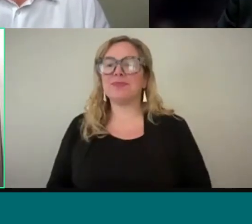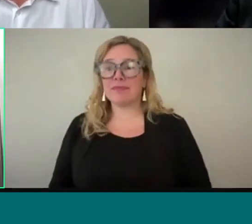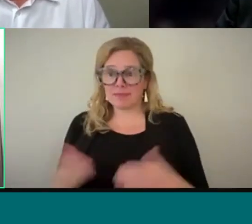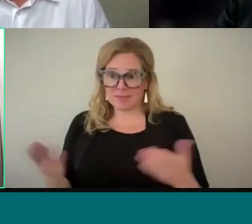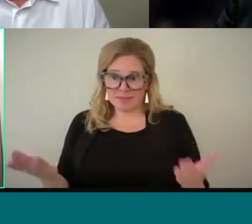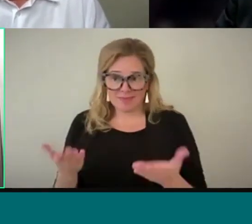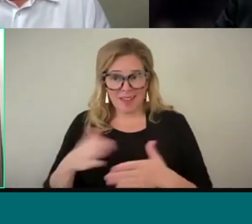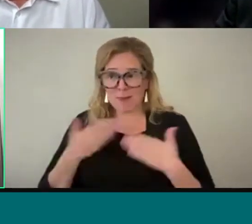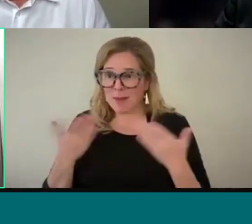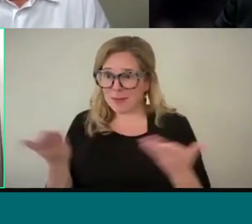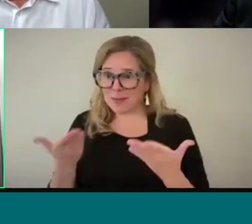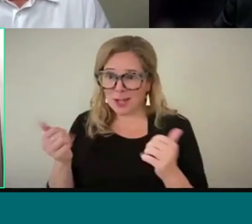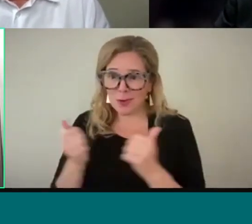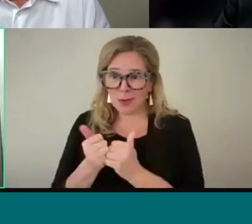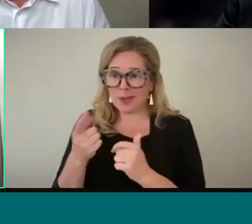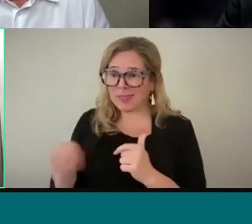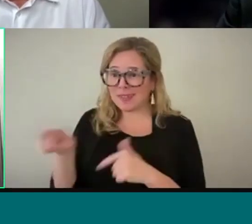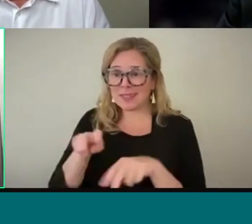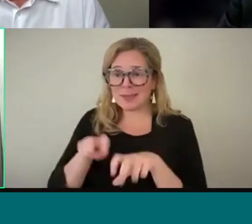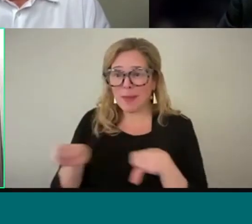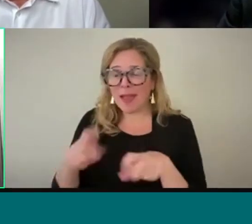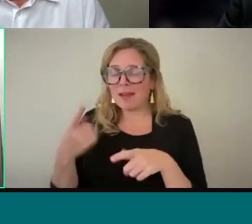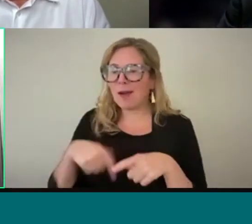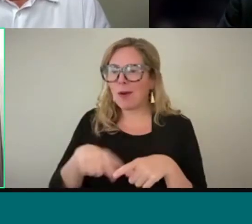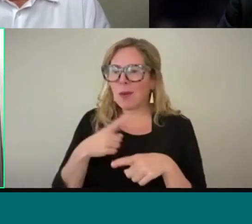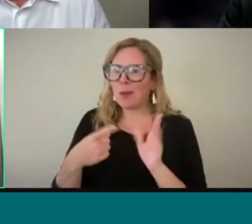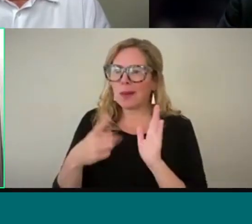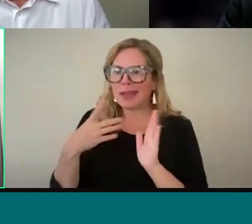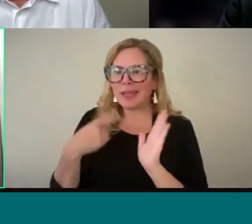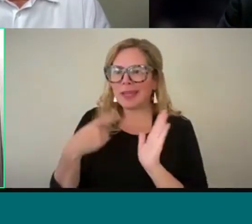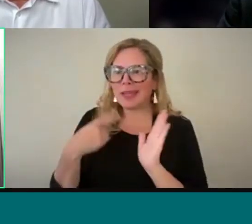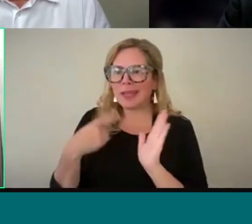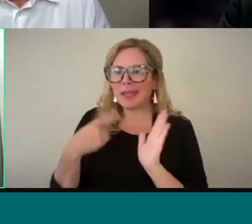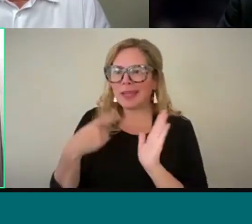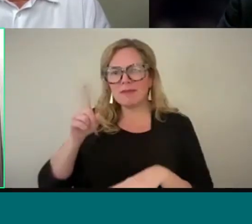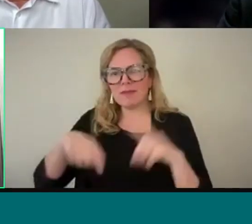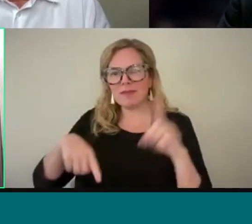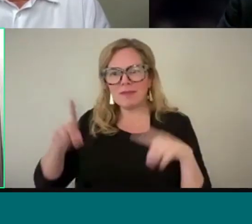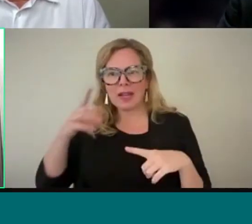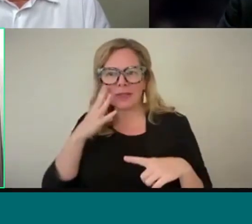aspects of the telehealth user experience. And so together I think, very, very different